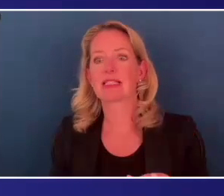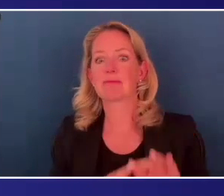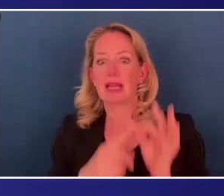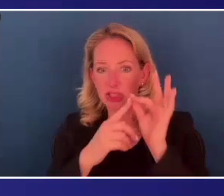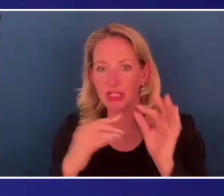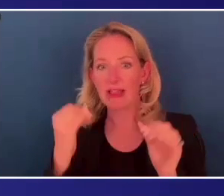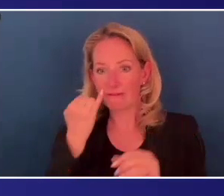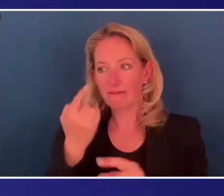For medical residents, income-based repayment plans aren't a luxury, they're a lifeline.